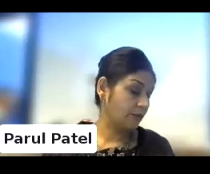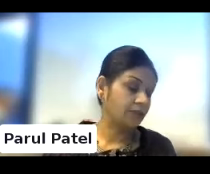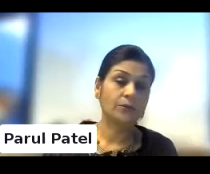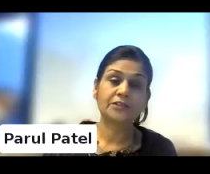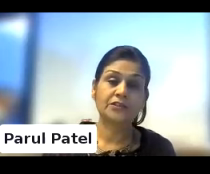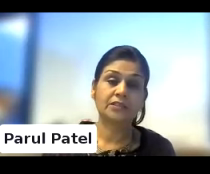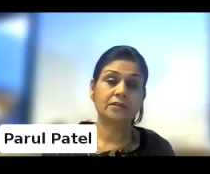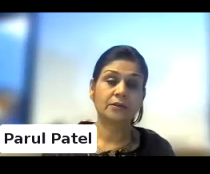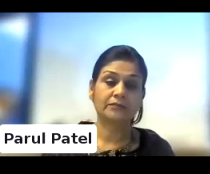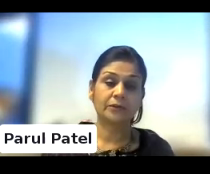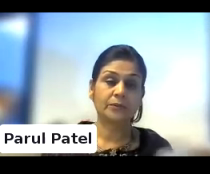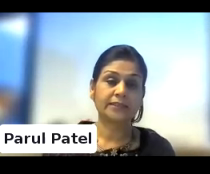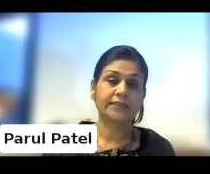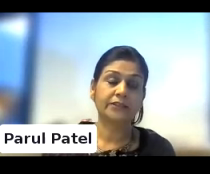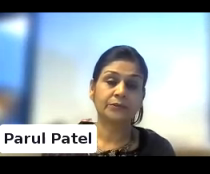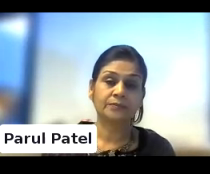for all your questions going forward. Thank you.